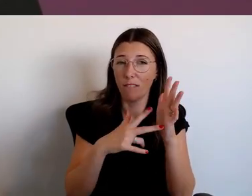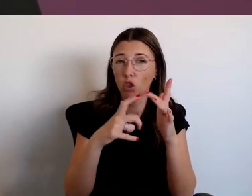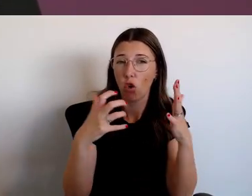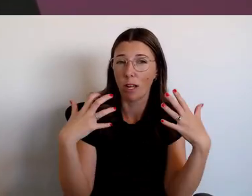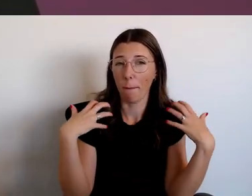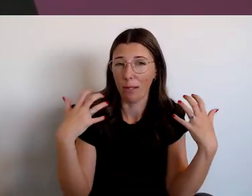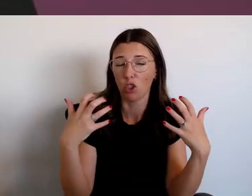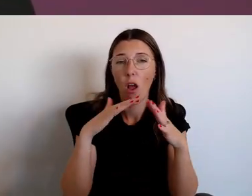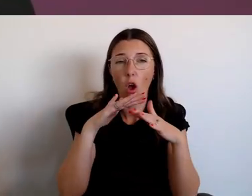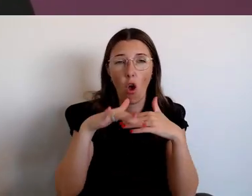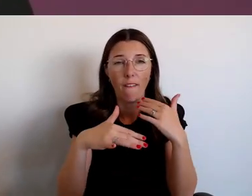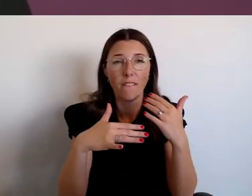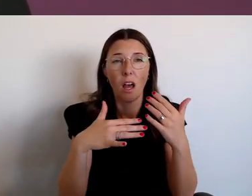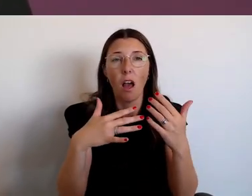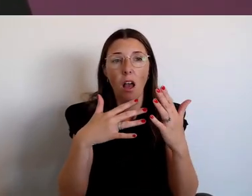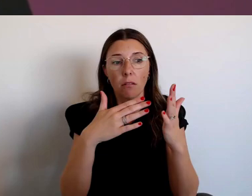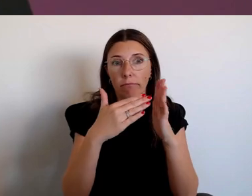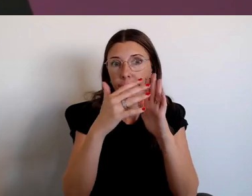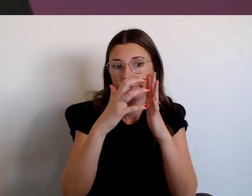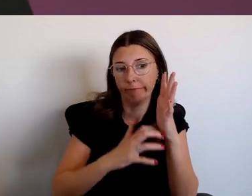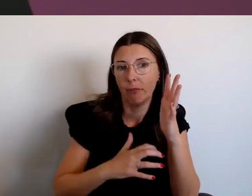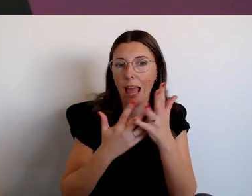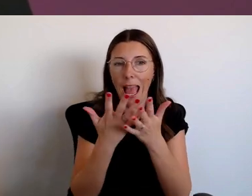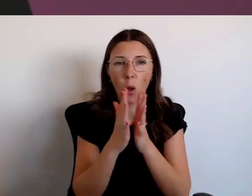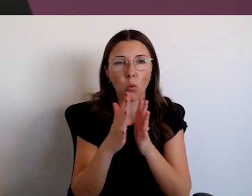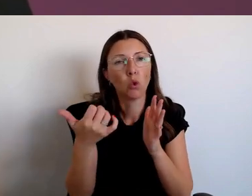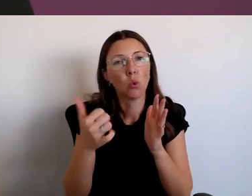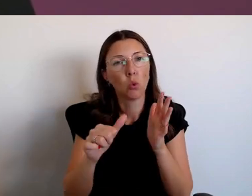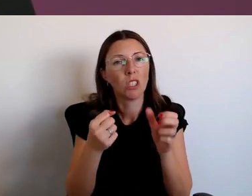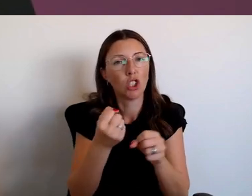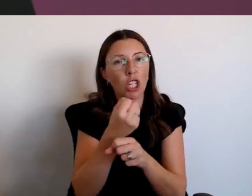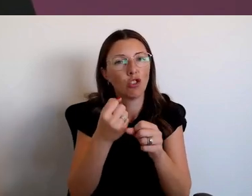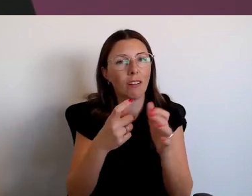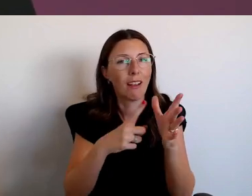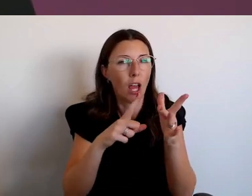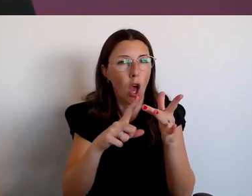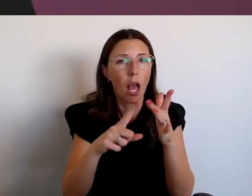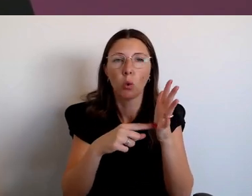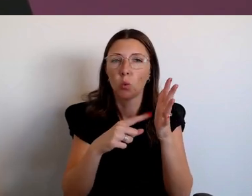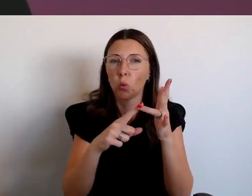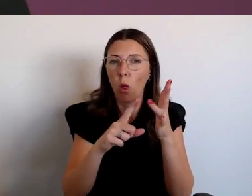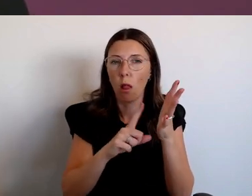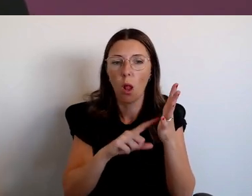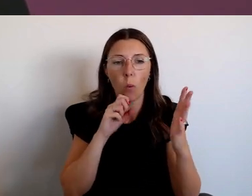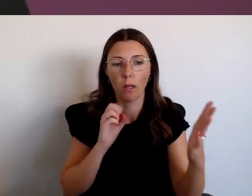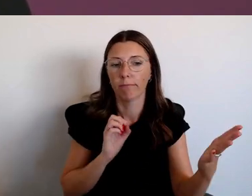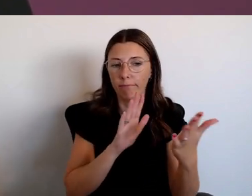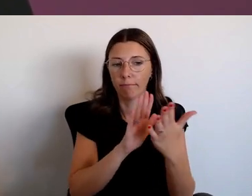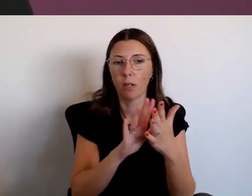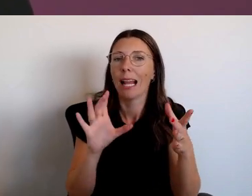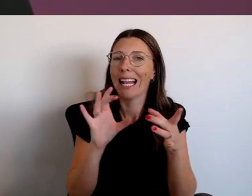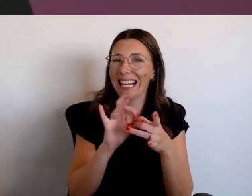for VPS organisations using generative AI tools. And we'll include a link to those in the chat as well.